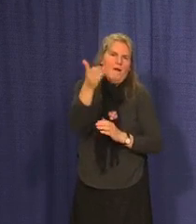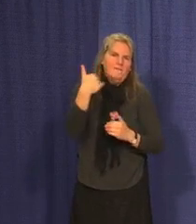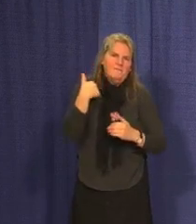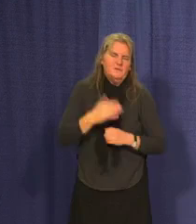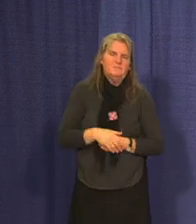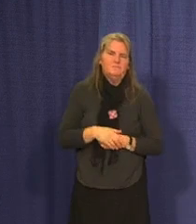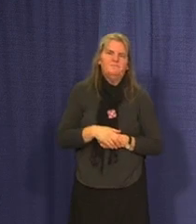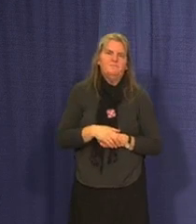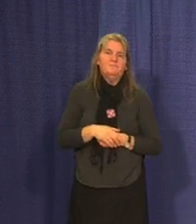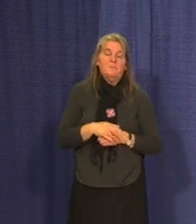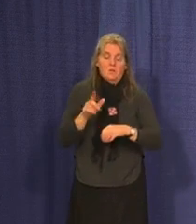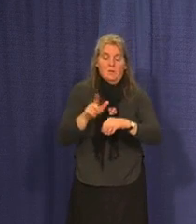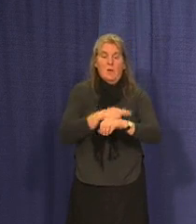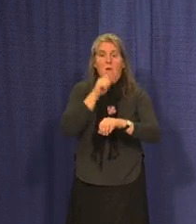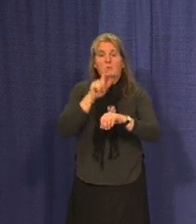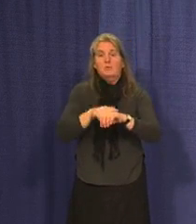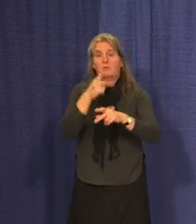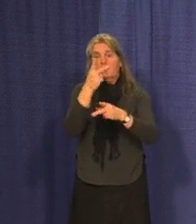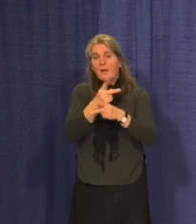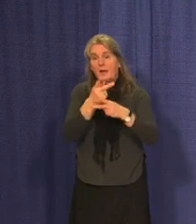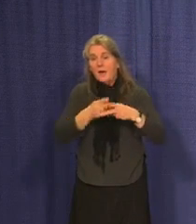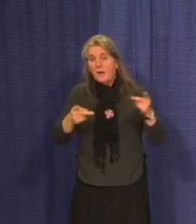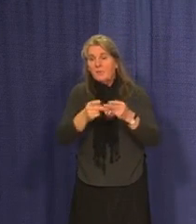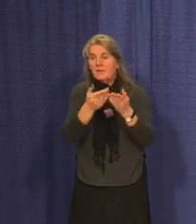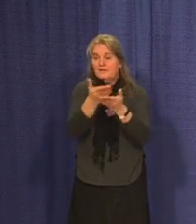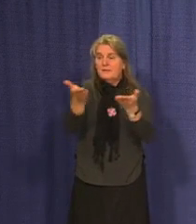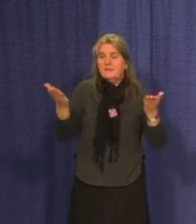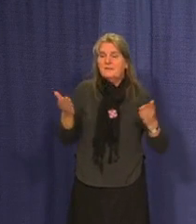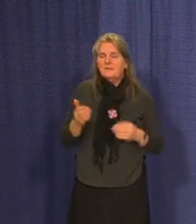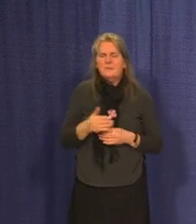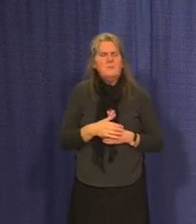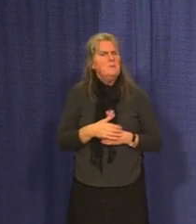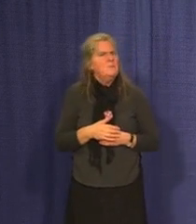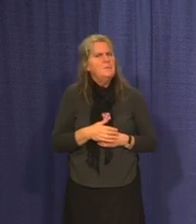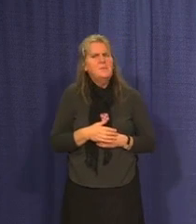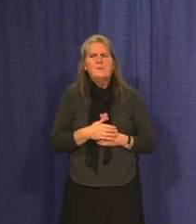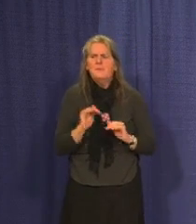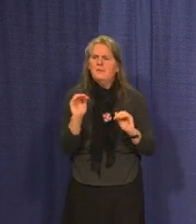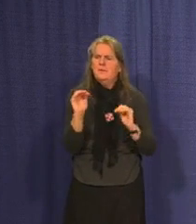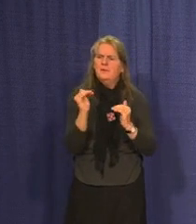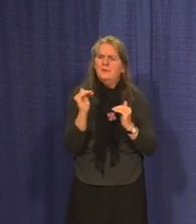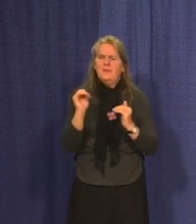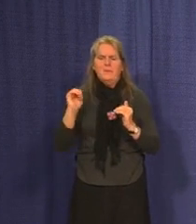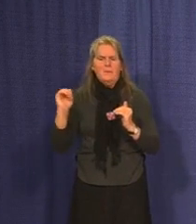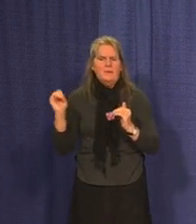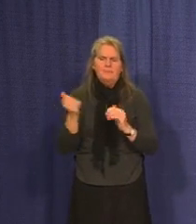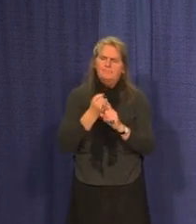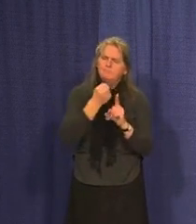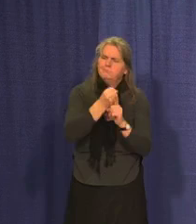For our loved ones in long-term care facilities, COVID-19 has undeniably taken hold of many